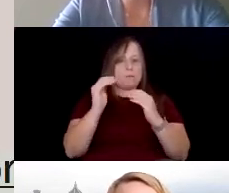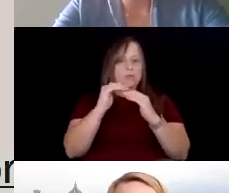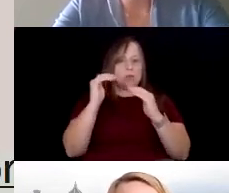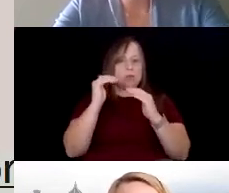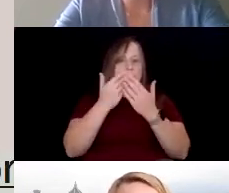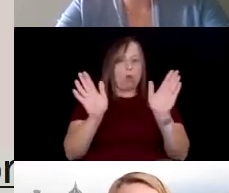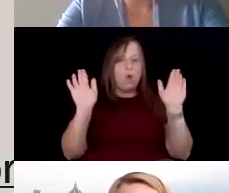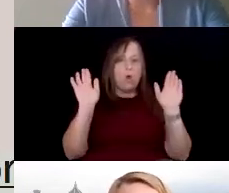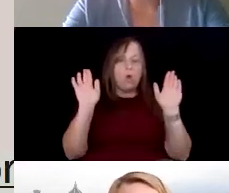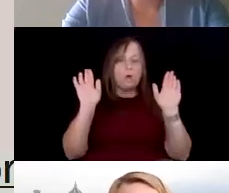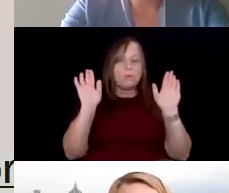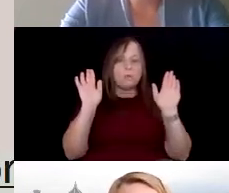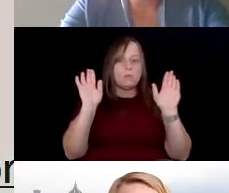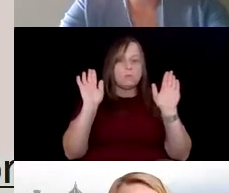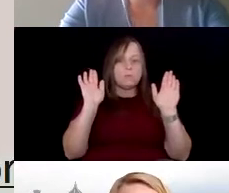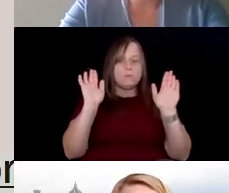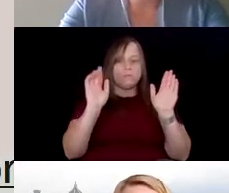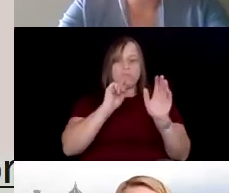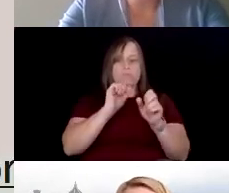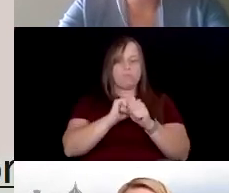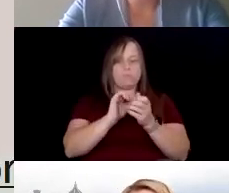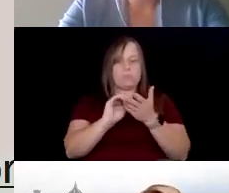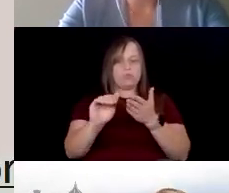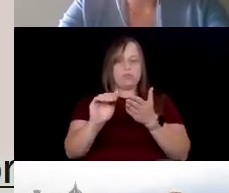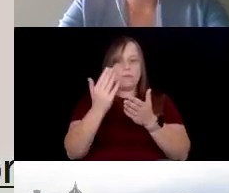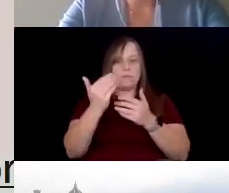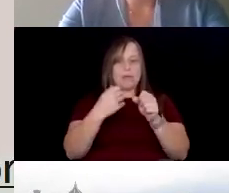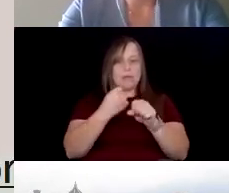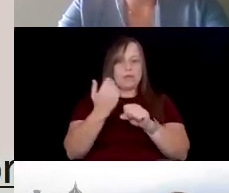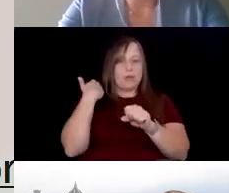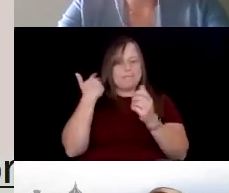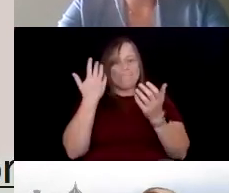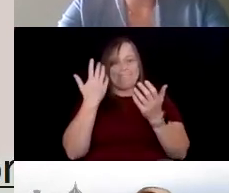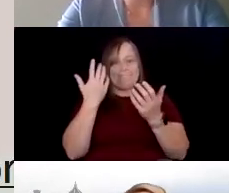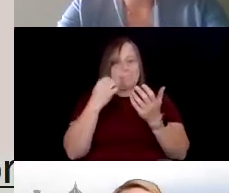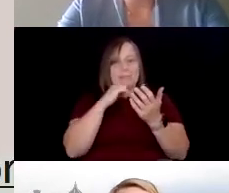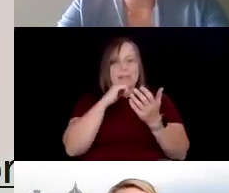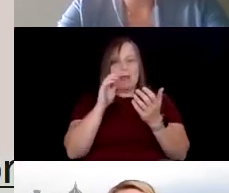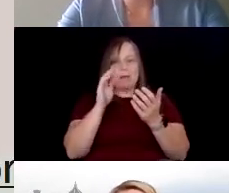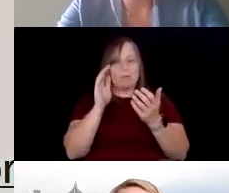And so if you have a very compelling case, but you were discharged 10 years ago, that's not an absolute barrier. They still have the power